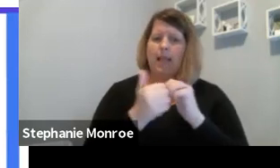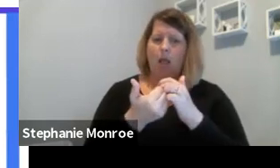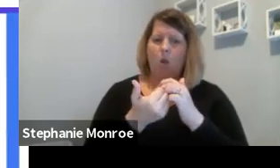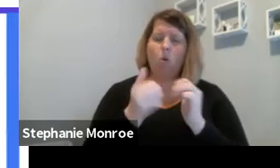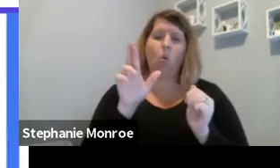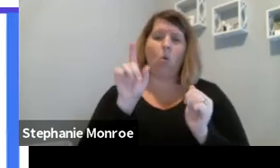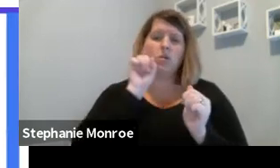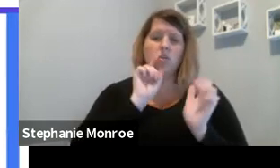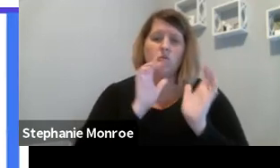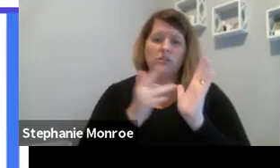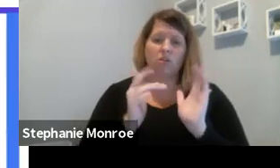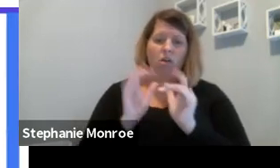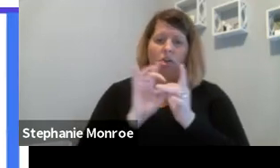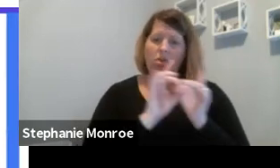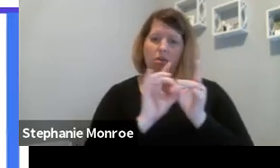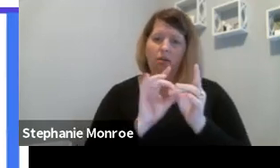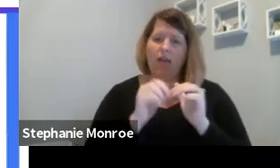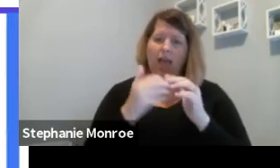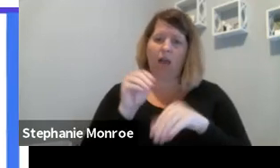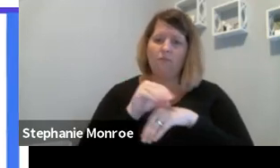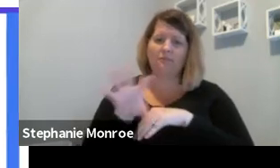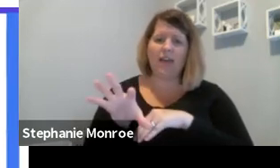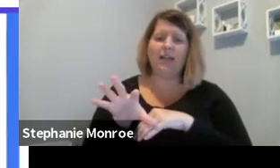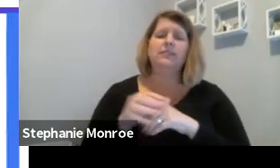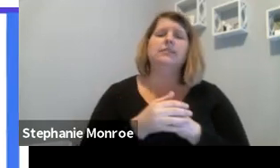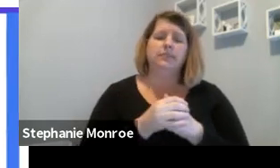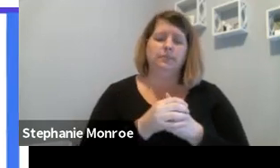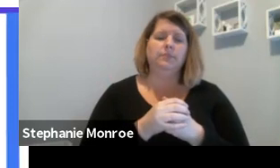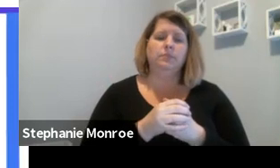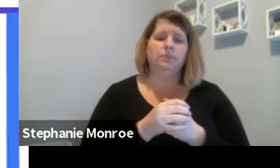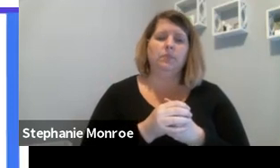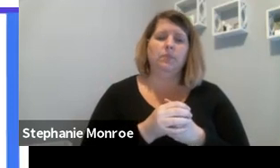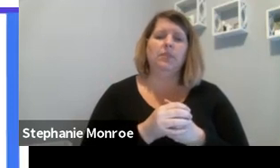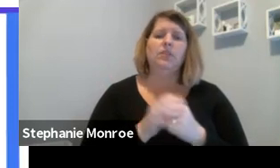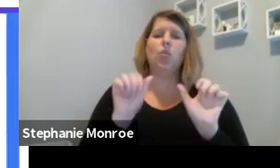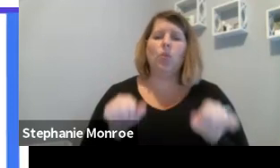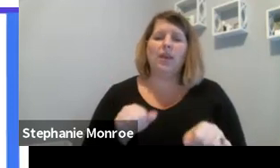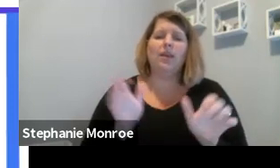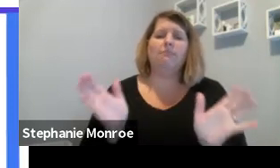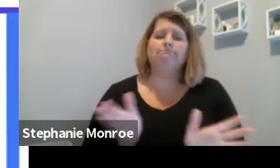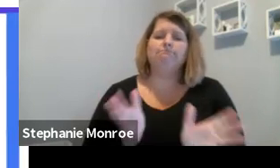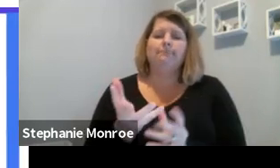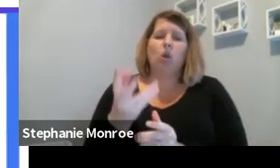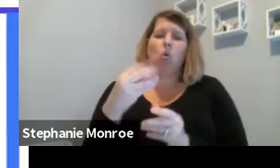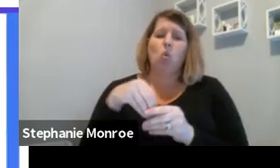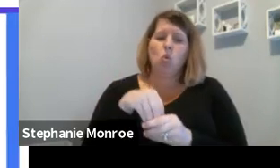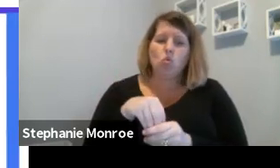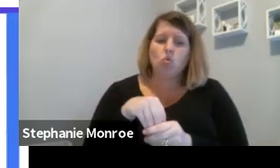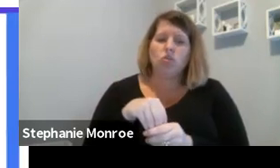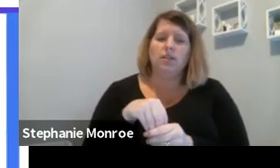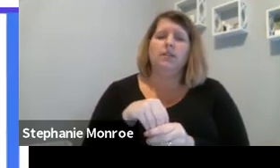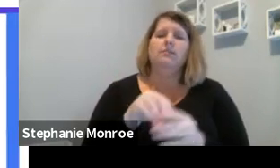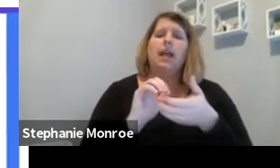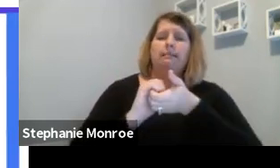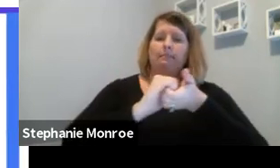and domestic violence, and/or sexual assault in order to promote a culture of inclusion